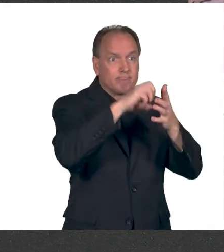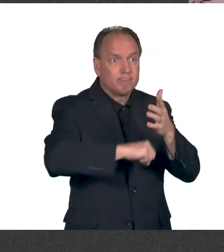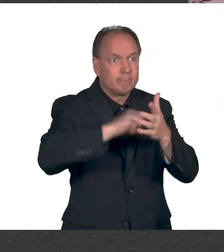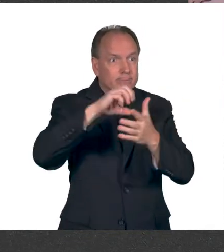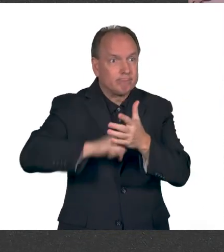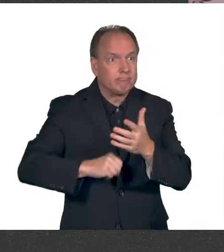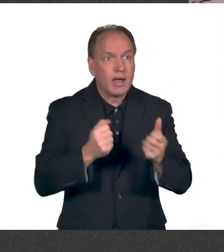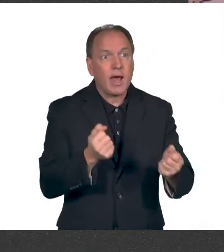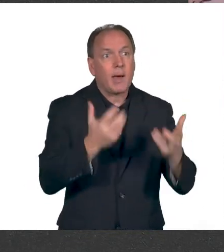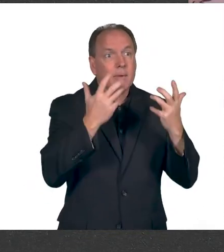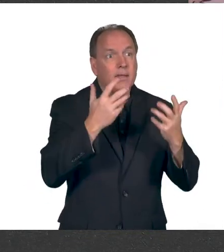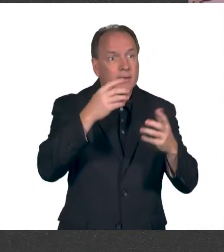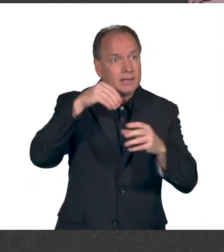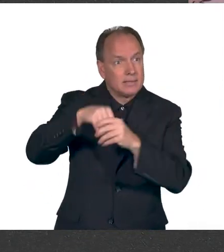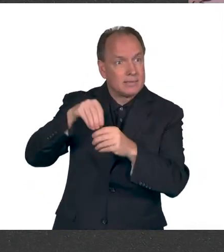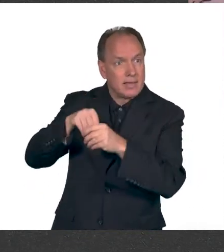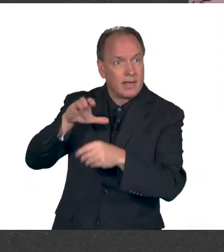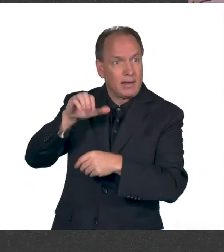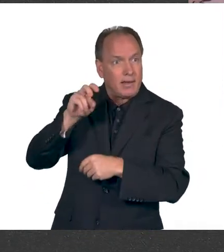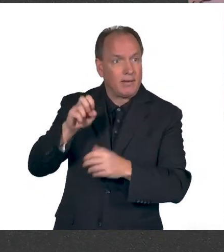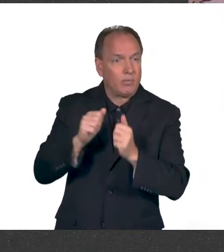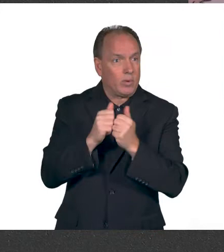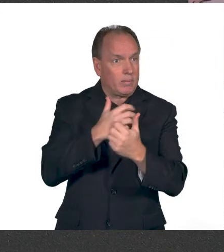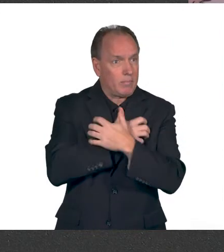off the wall, and put in the cave with bear.